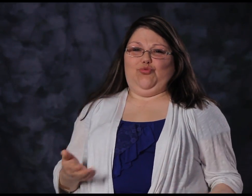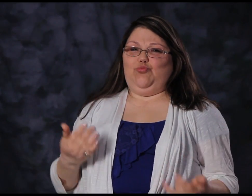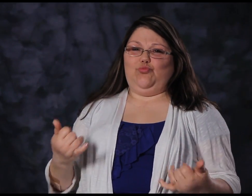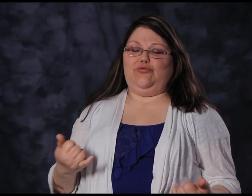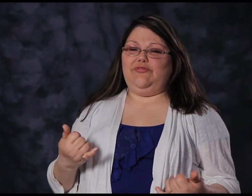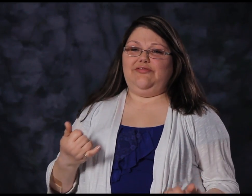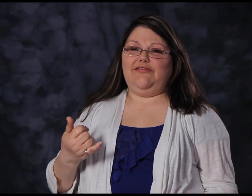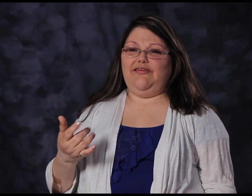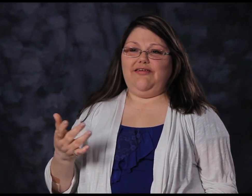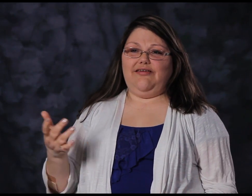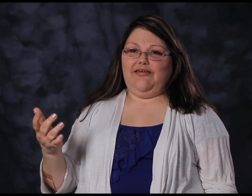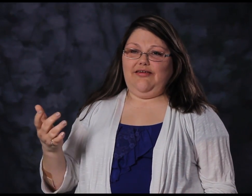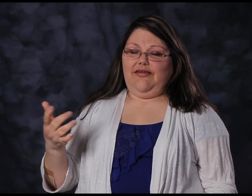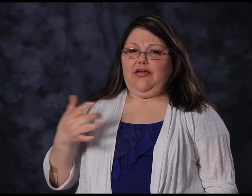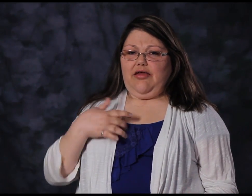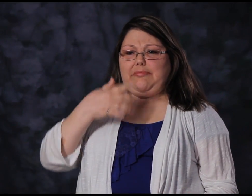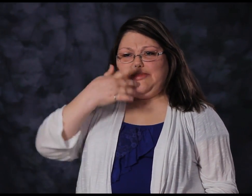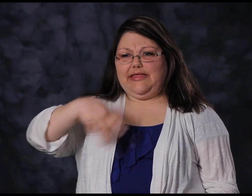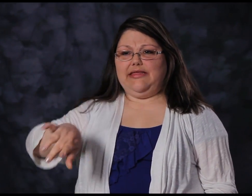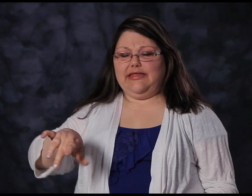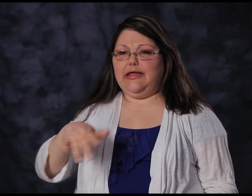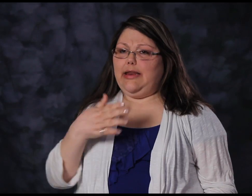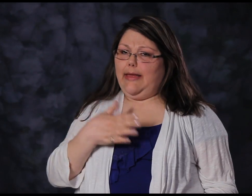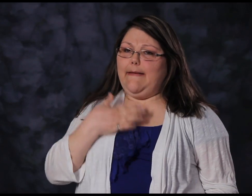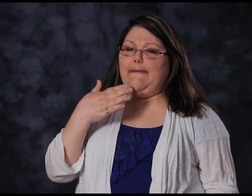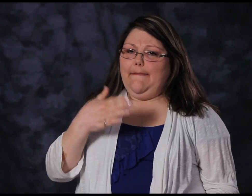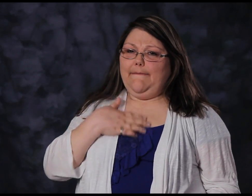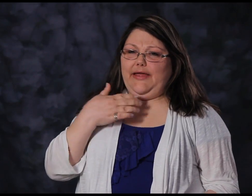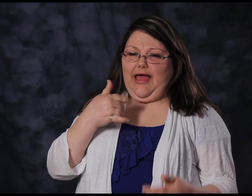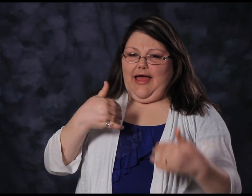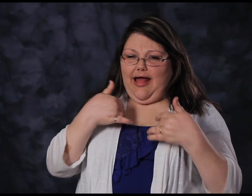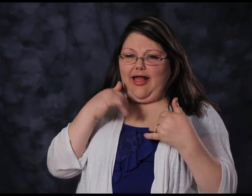Without the support that I have, I wouldn’t be here today.